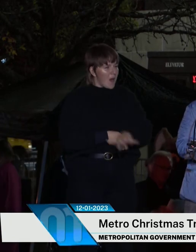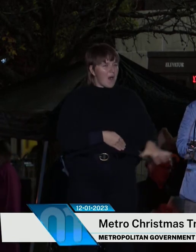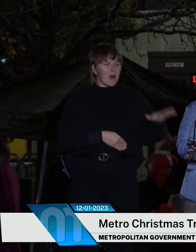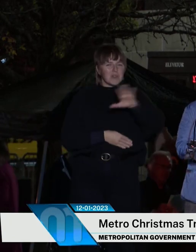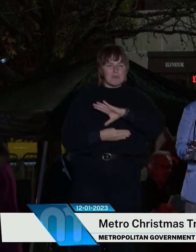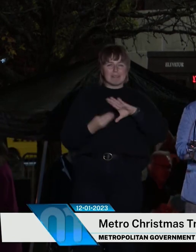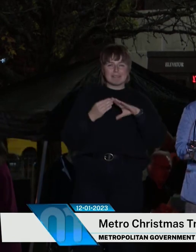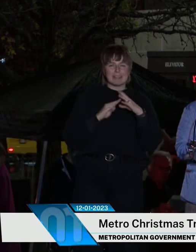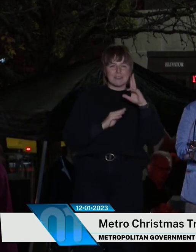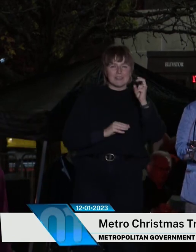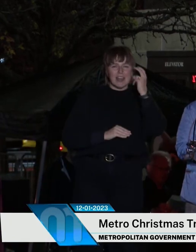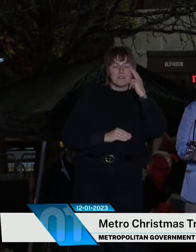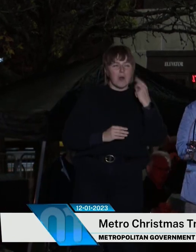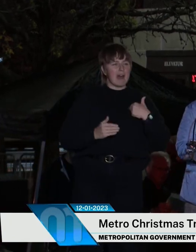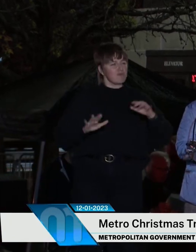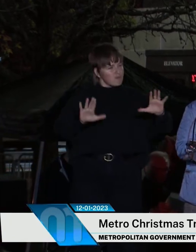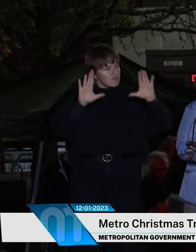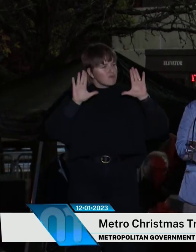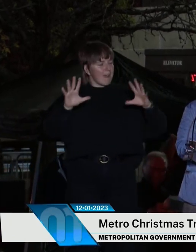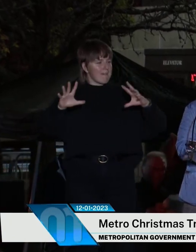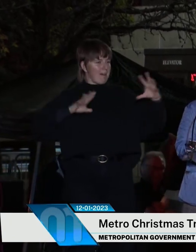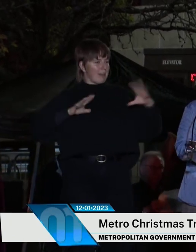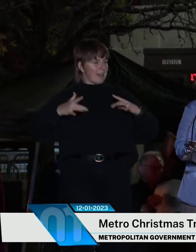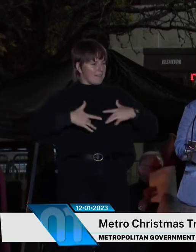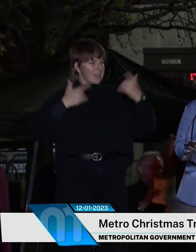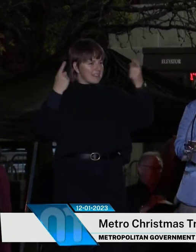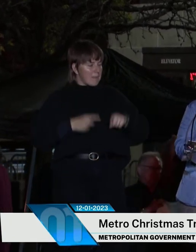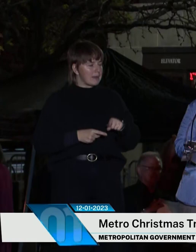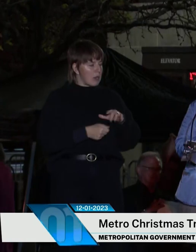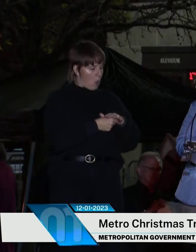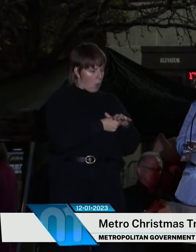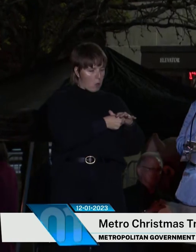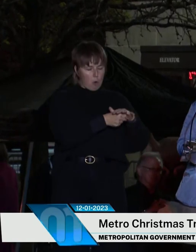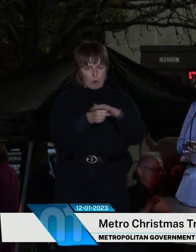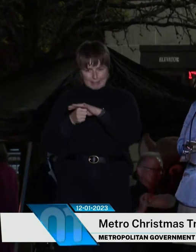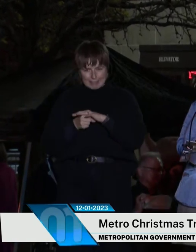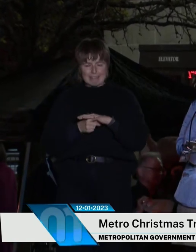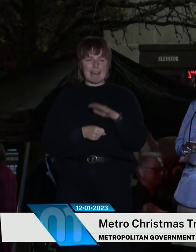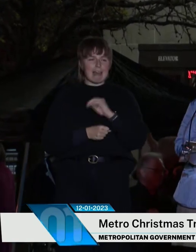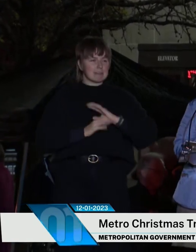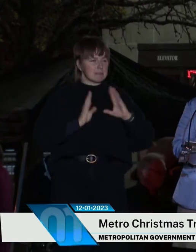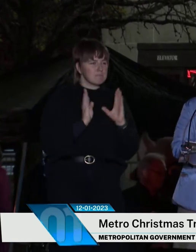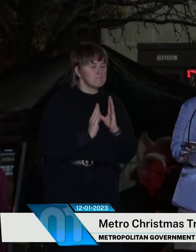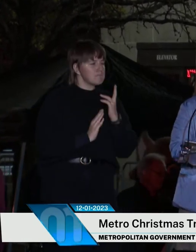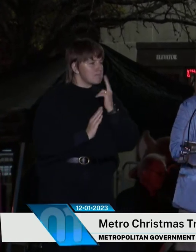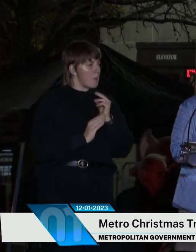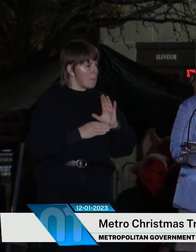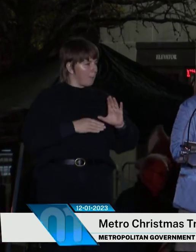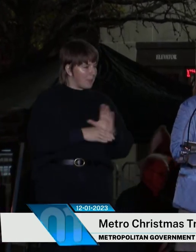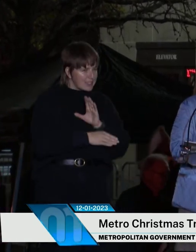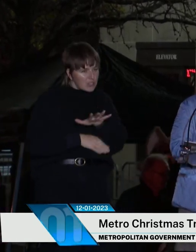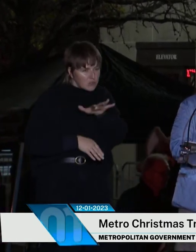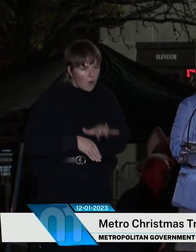STRONG ALL ACROSS THE CITY WITH GREAT HOLIDAY EVENTS HAPPENING